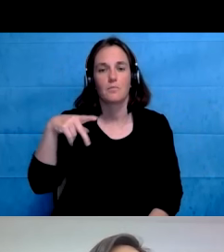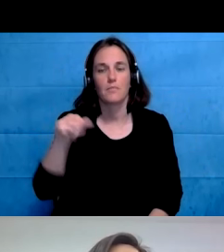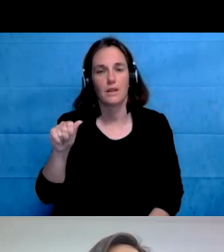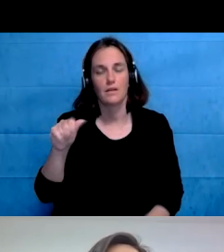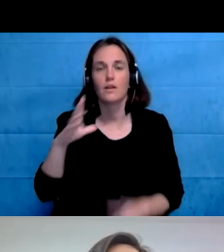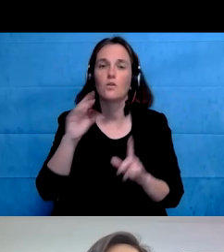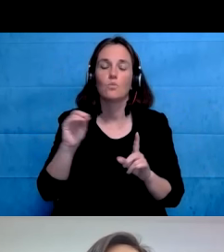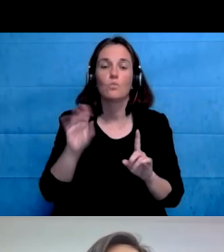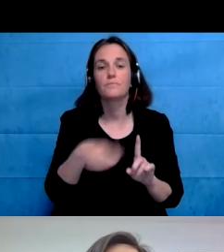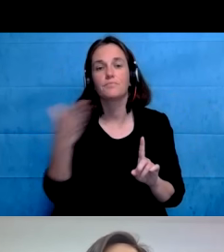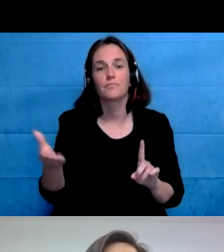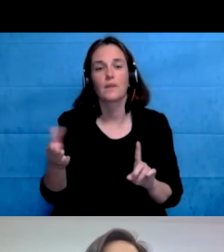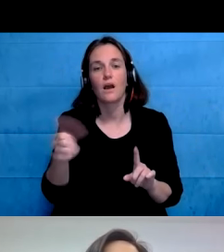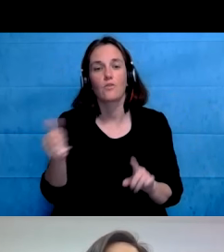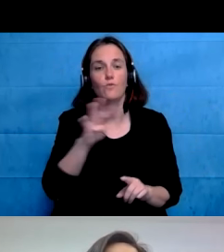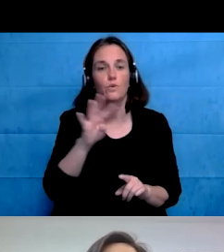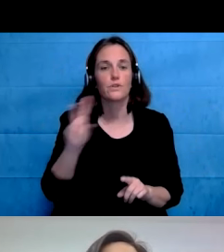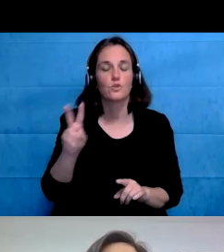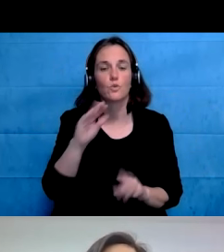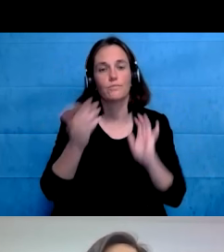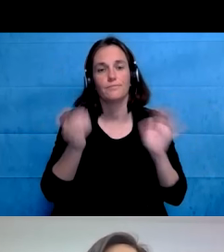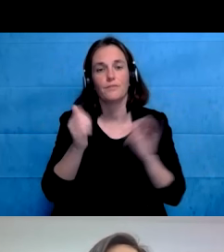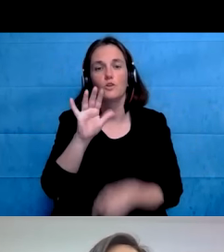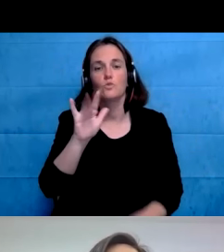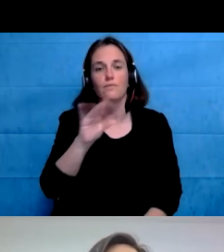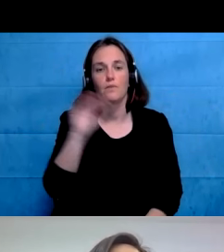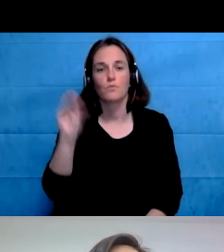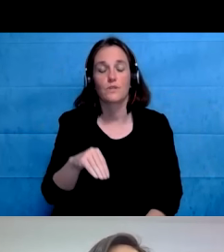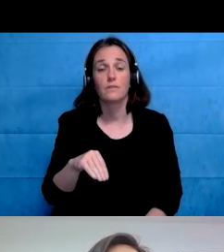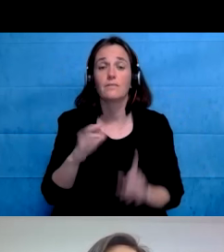about 25% of the time, and post COVID in children is more likely to affect